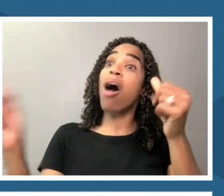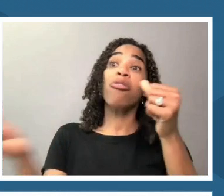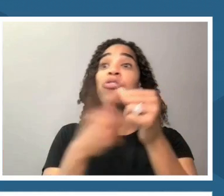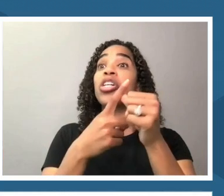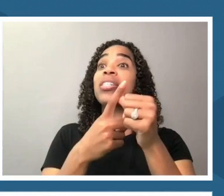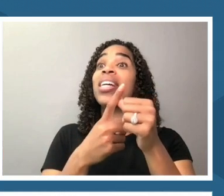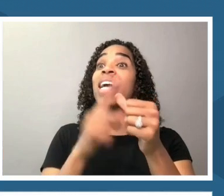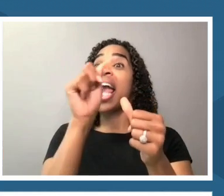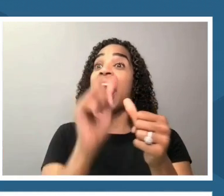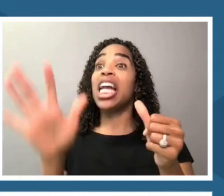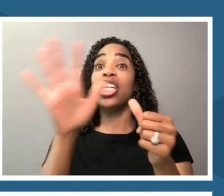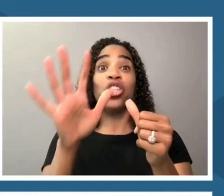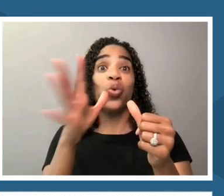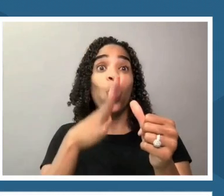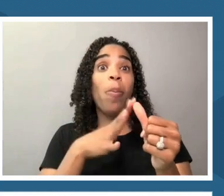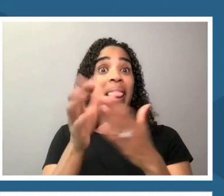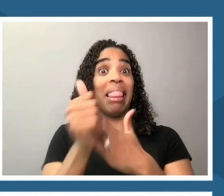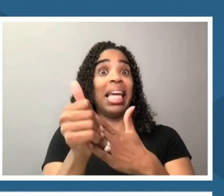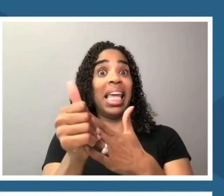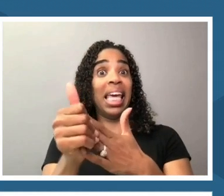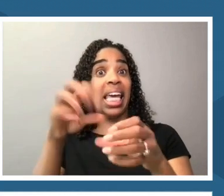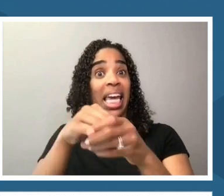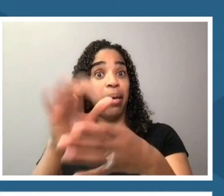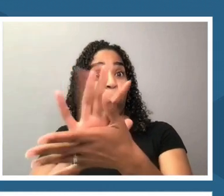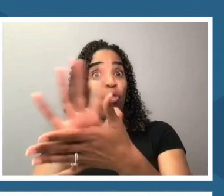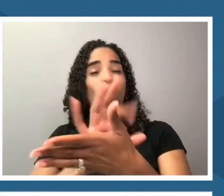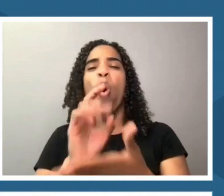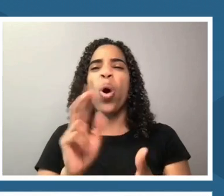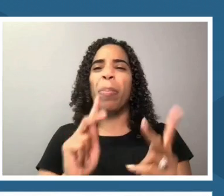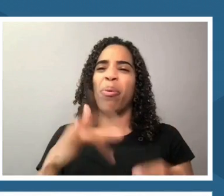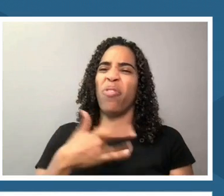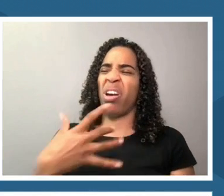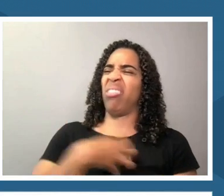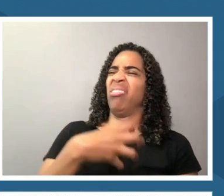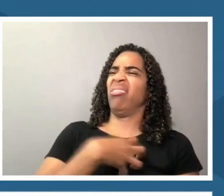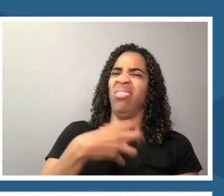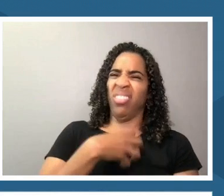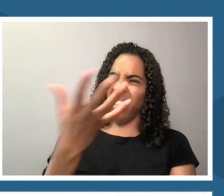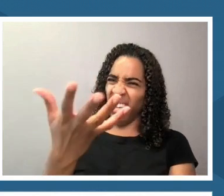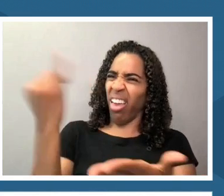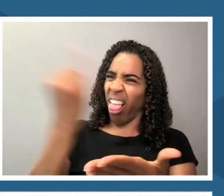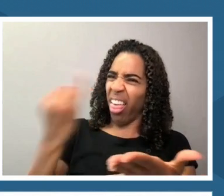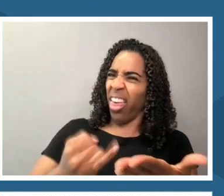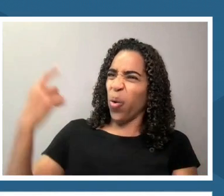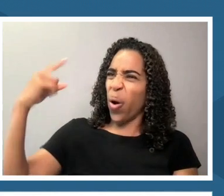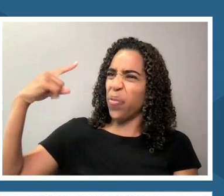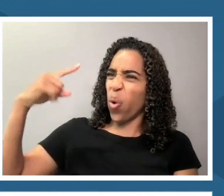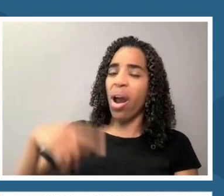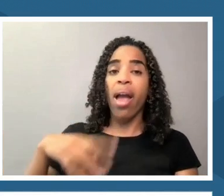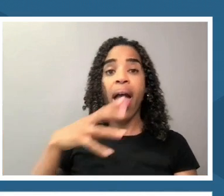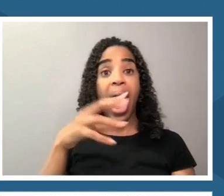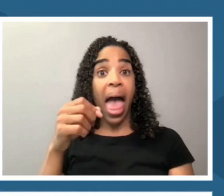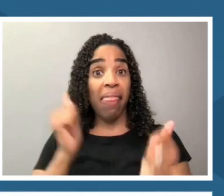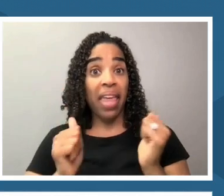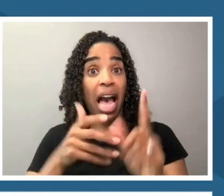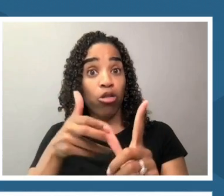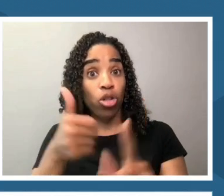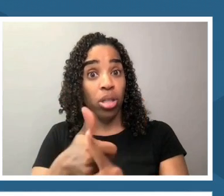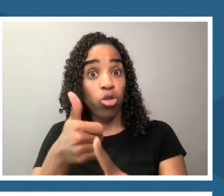grumblings and frustrations about the portrayal and i also wonder like the actress herself anna mae wong how did